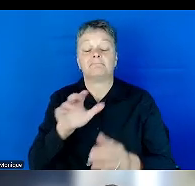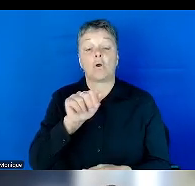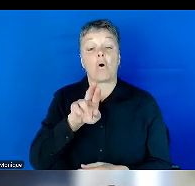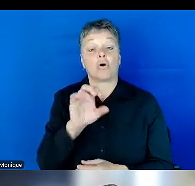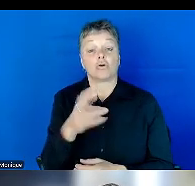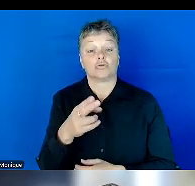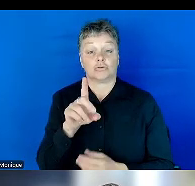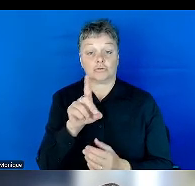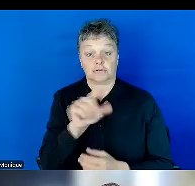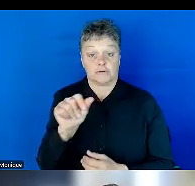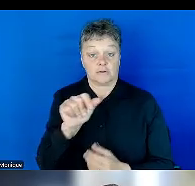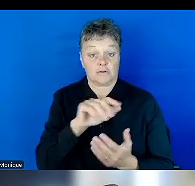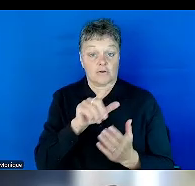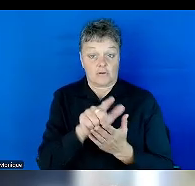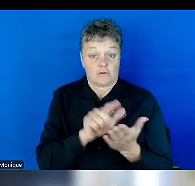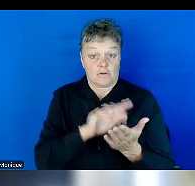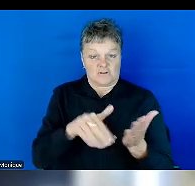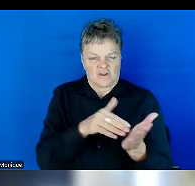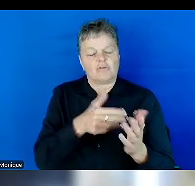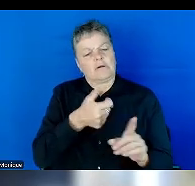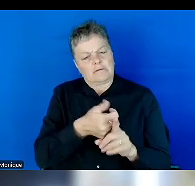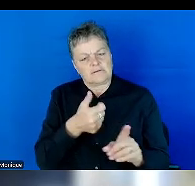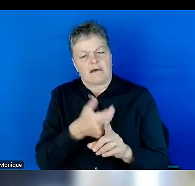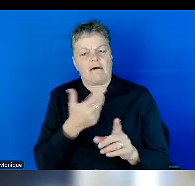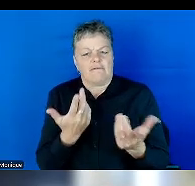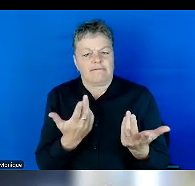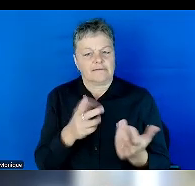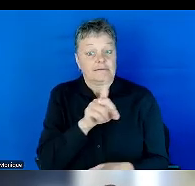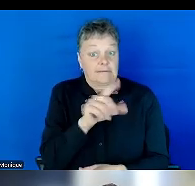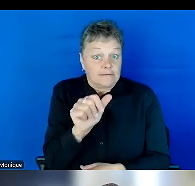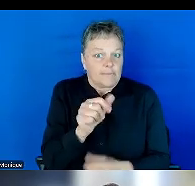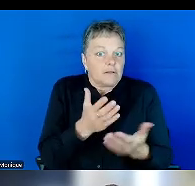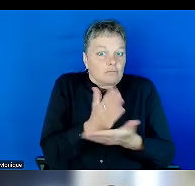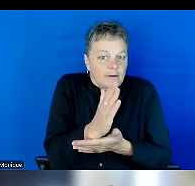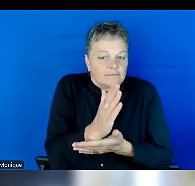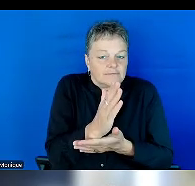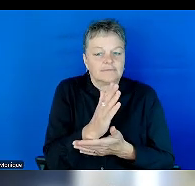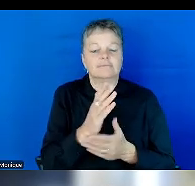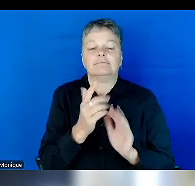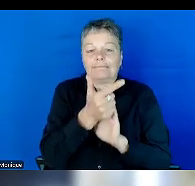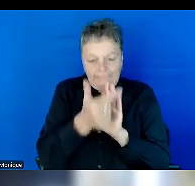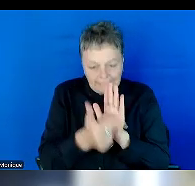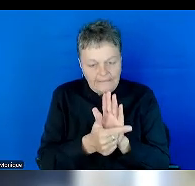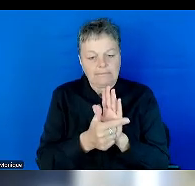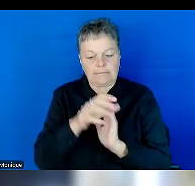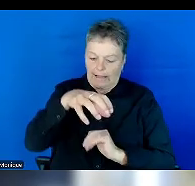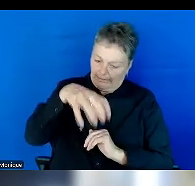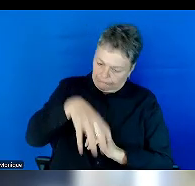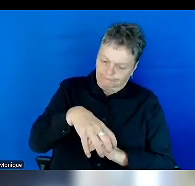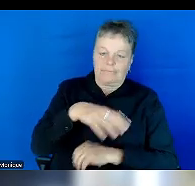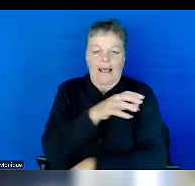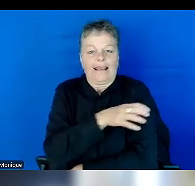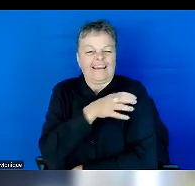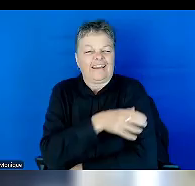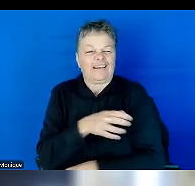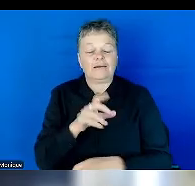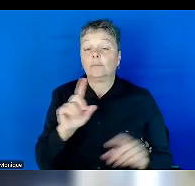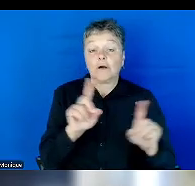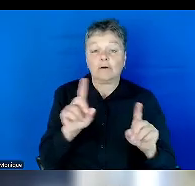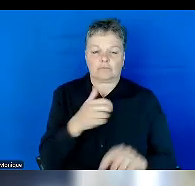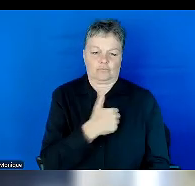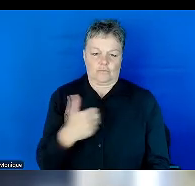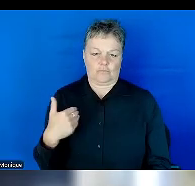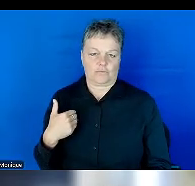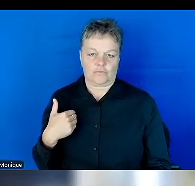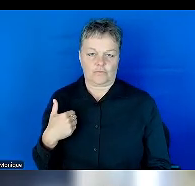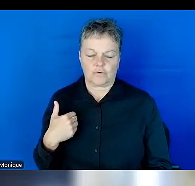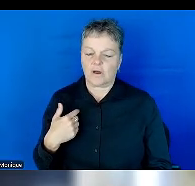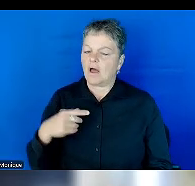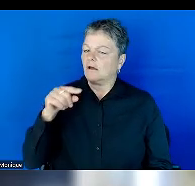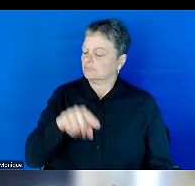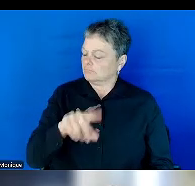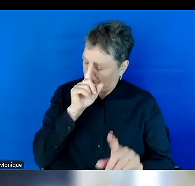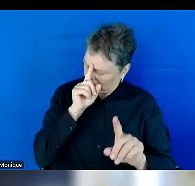rights legal clinic located in Toronto, Ontario. Uh, Arch is dedicated to defending and advancing